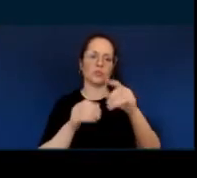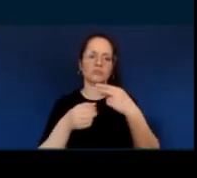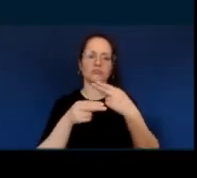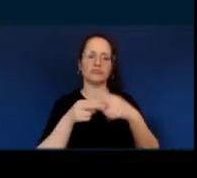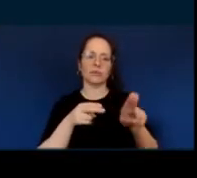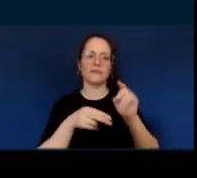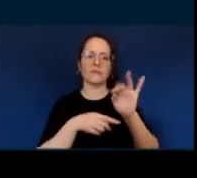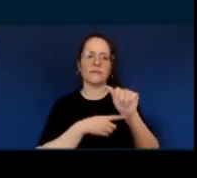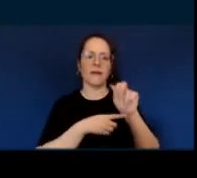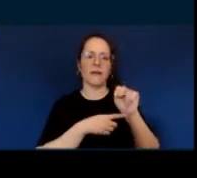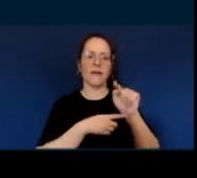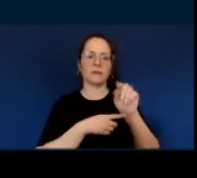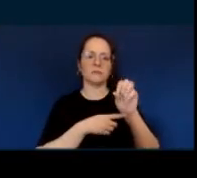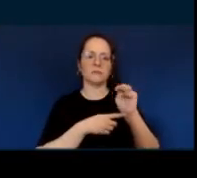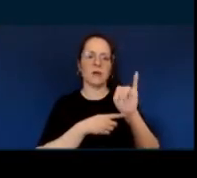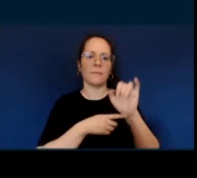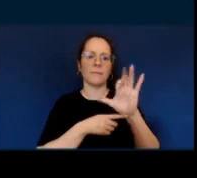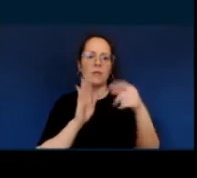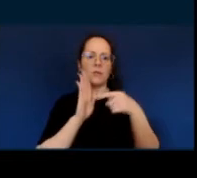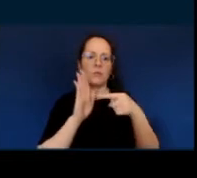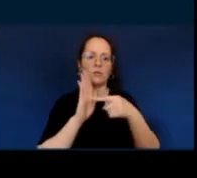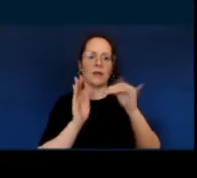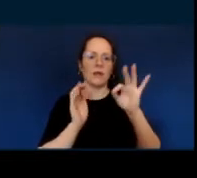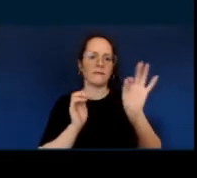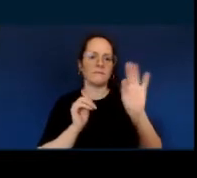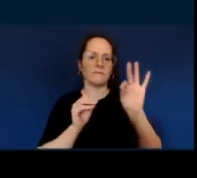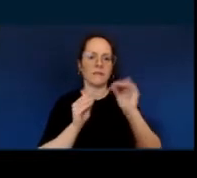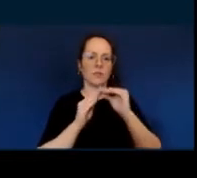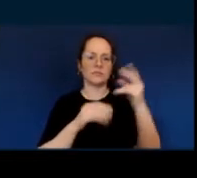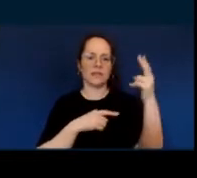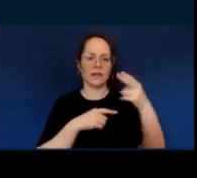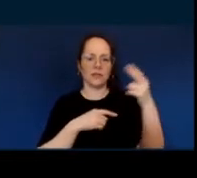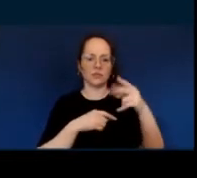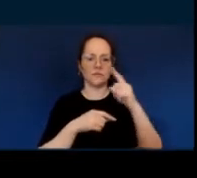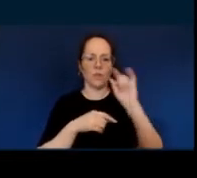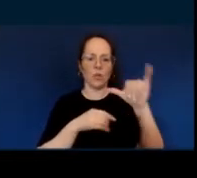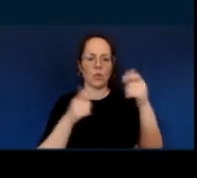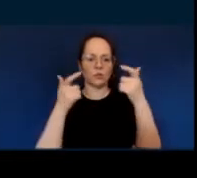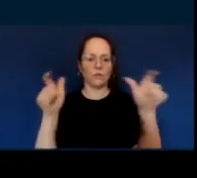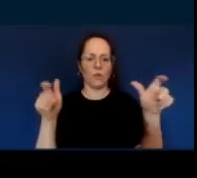REPRESENTATION OF FEMALE BODIES THROUGHOUT HISTORY ALONG 4 MAJOR THEMES.